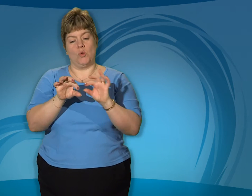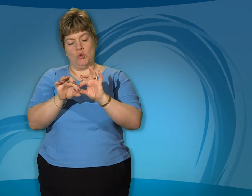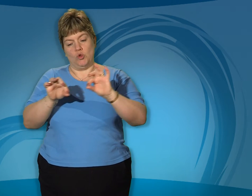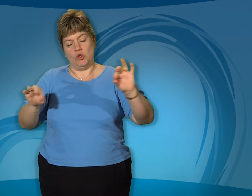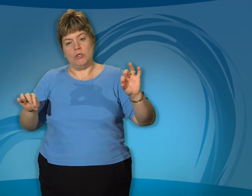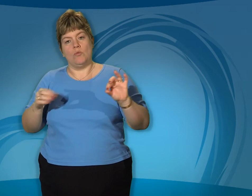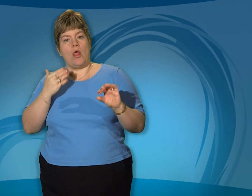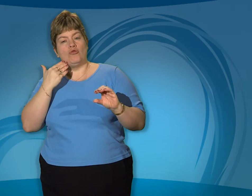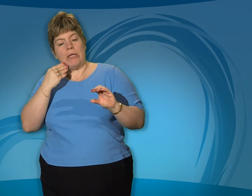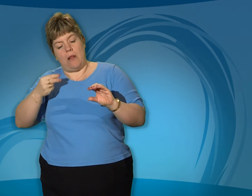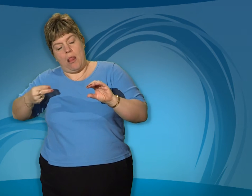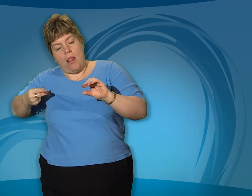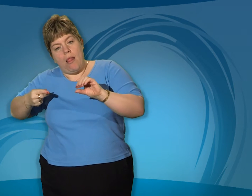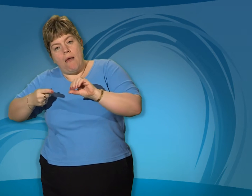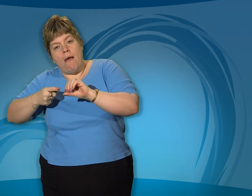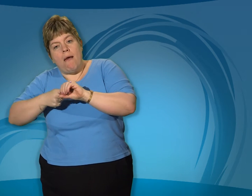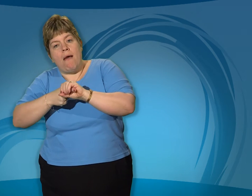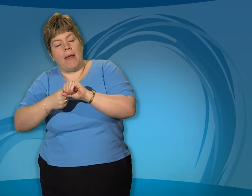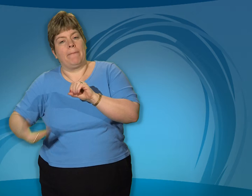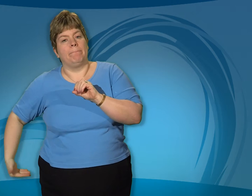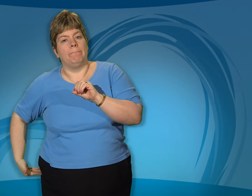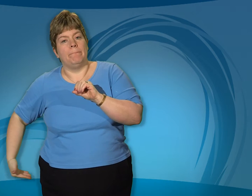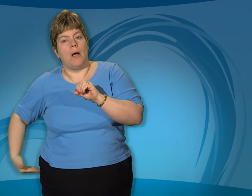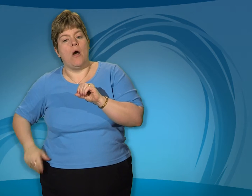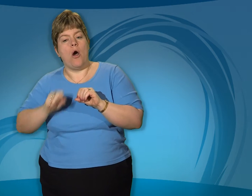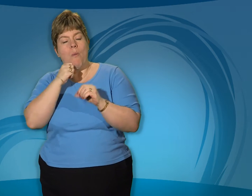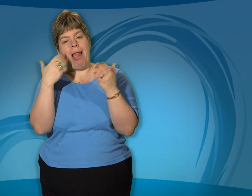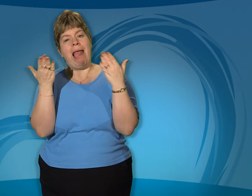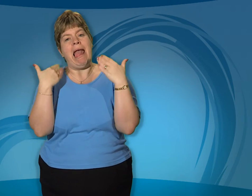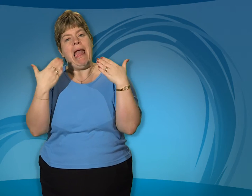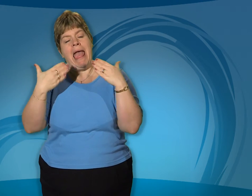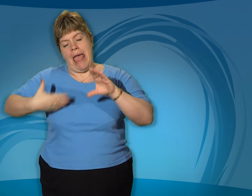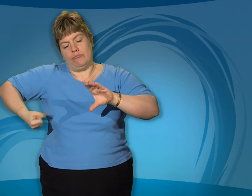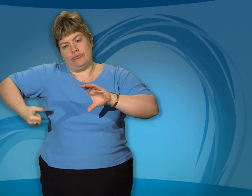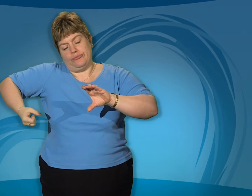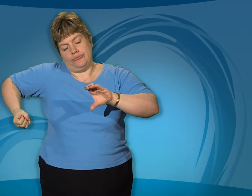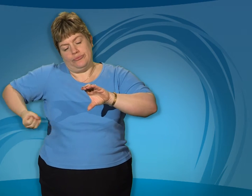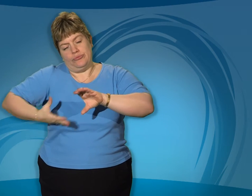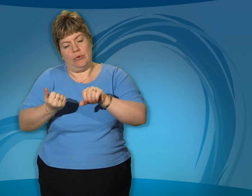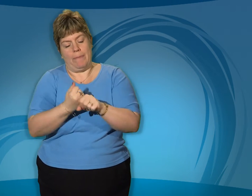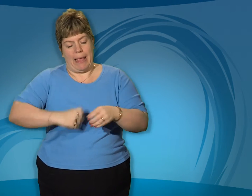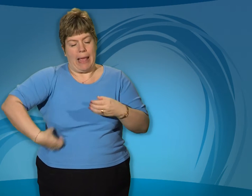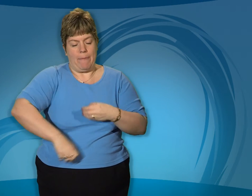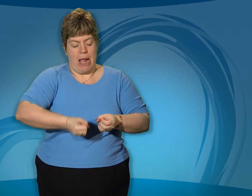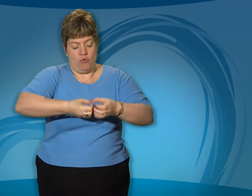After the tube has been gently inserted into the back passage, air will be passed through it to distend the bowel.